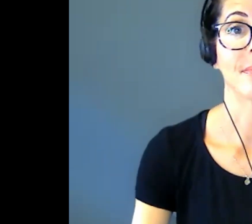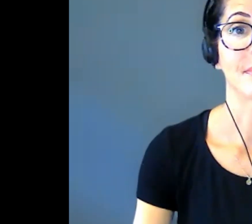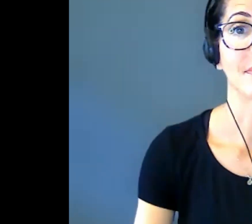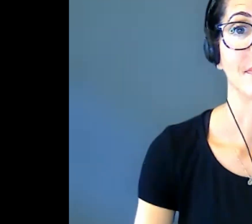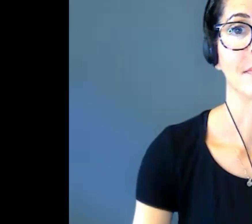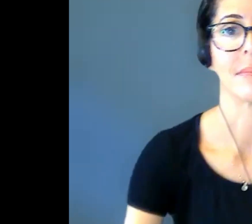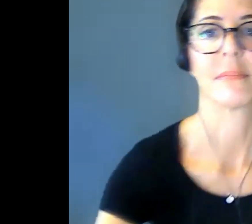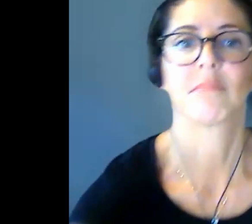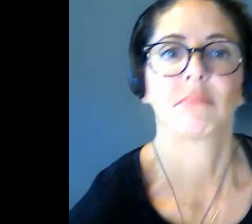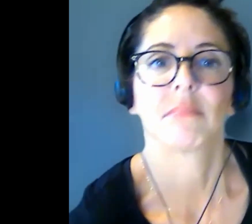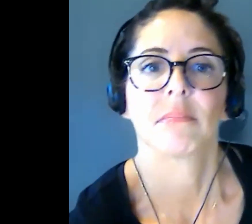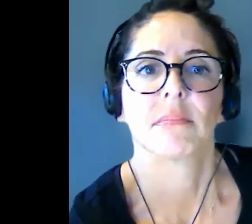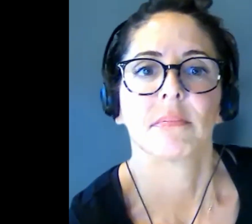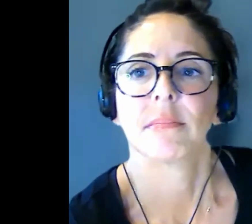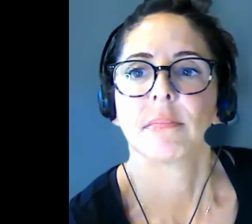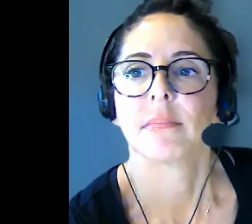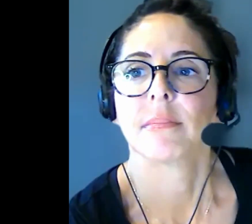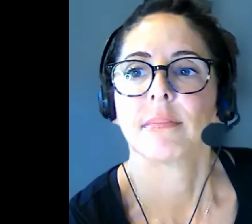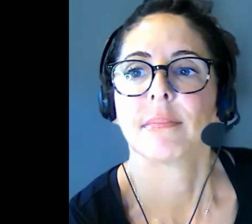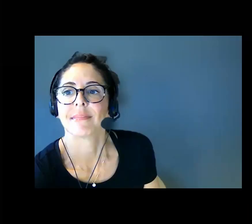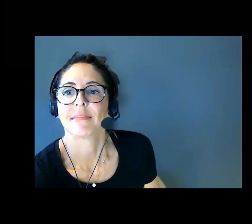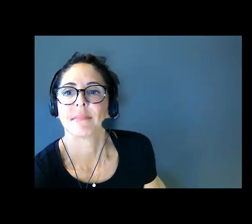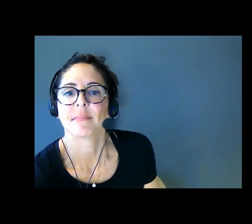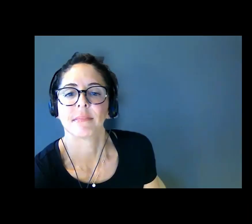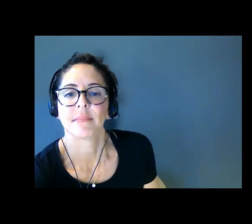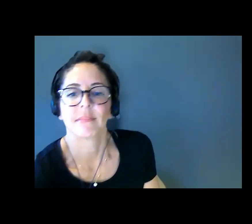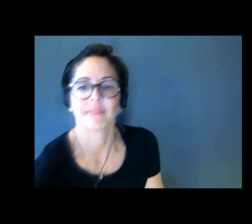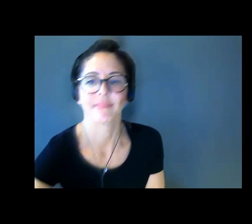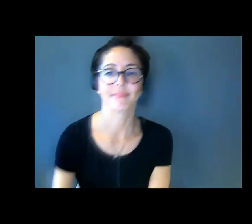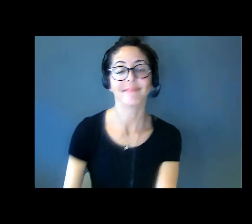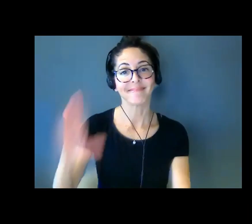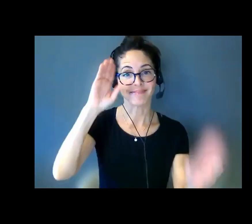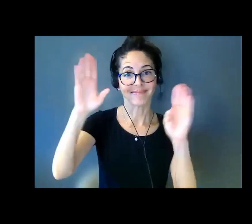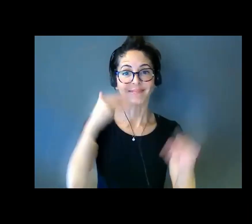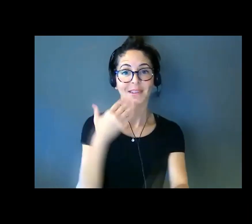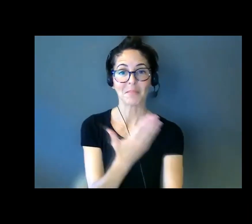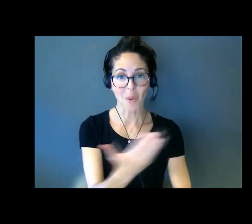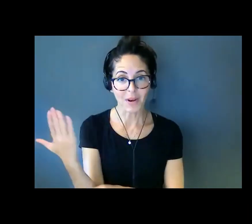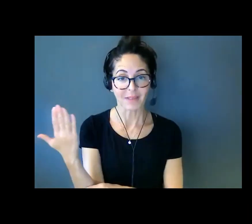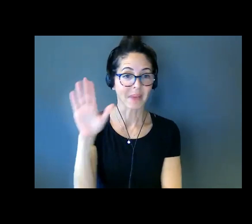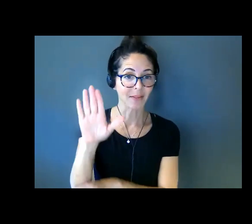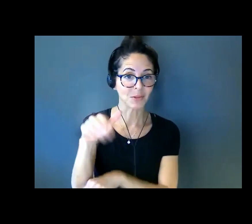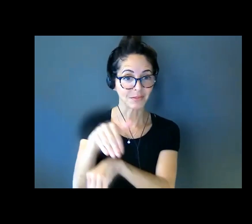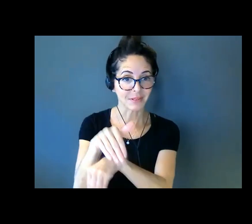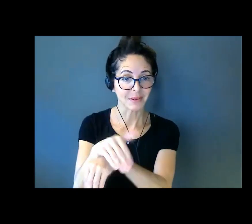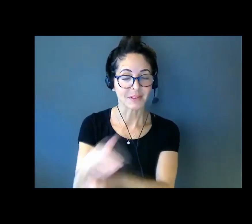good evening, good morning to everyone. For audio description,